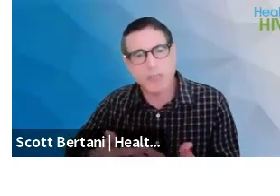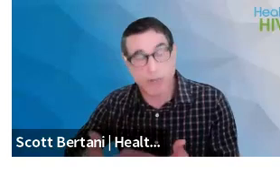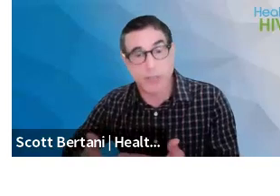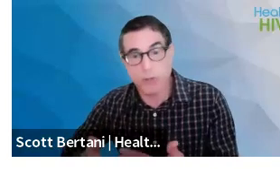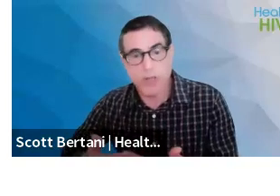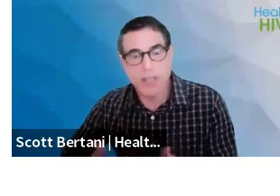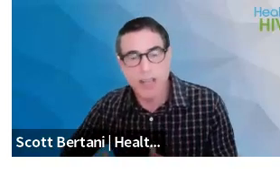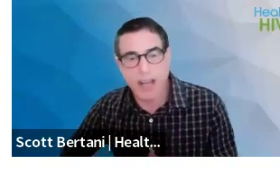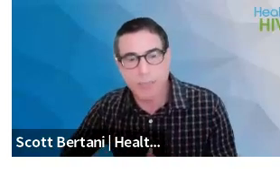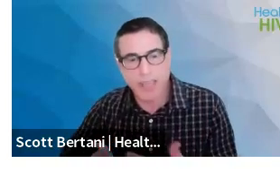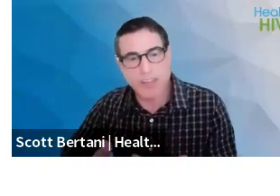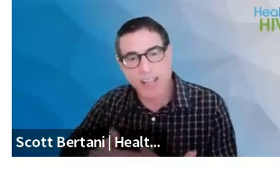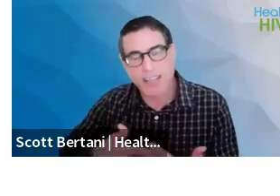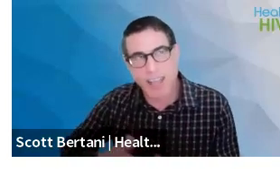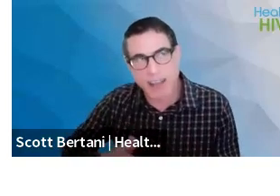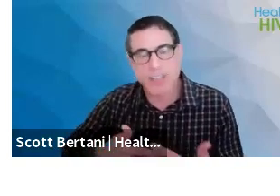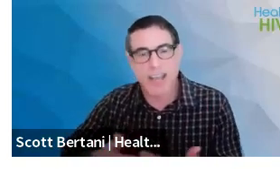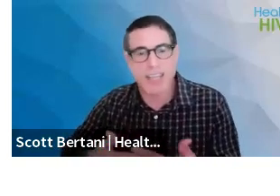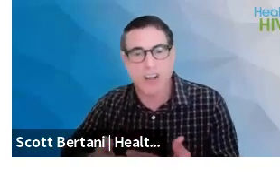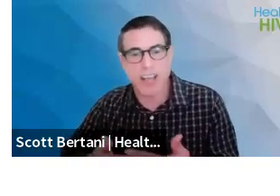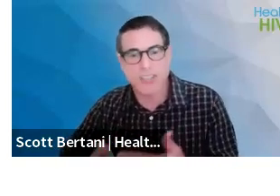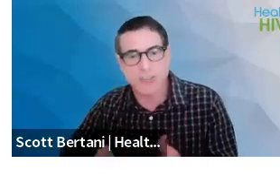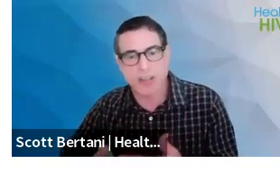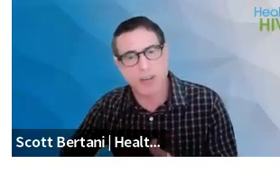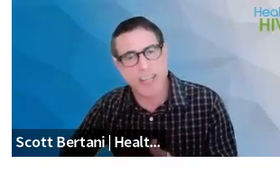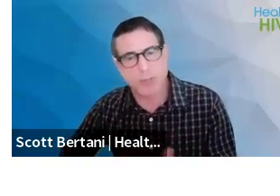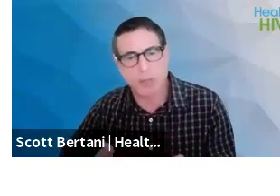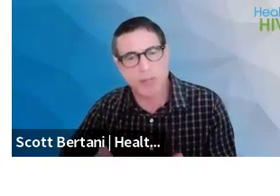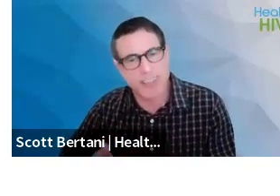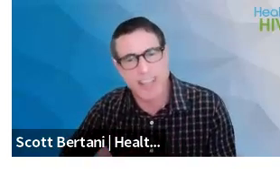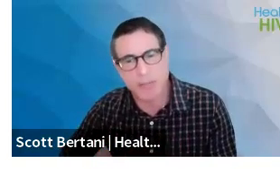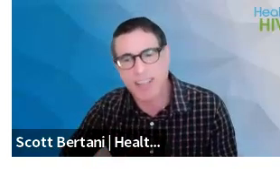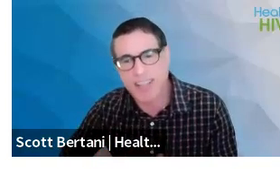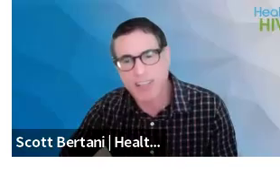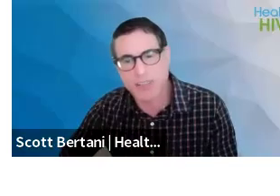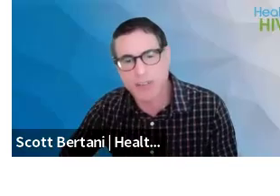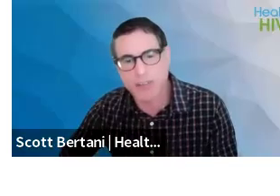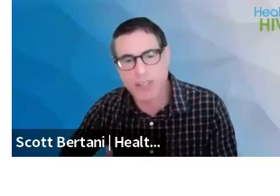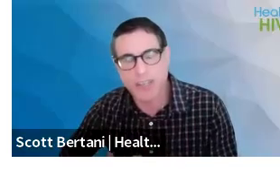re-review. Um, and not every highost drug creates probably the same access concern,